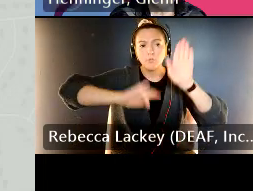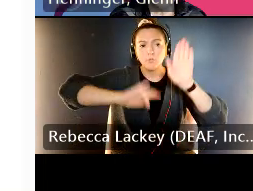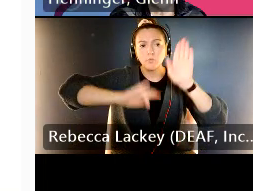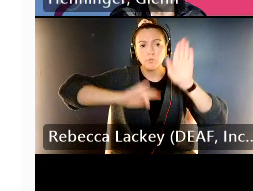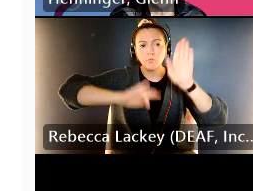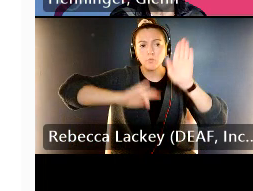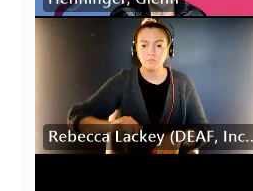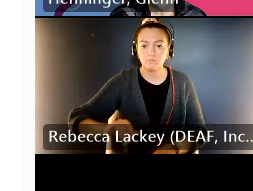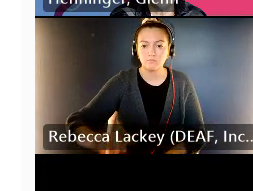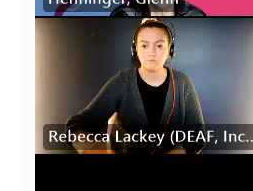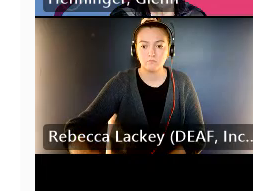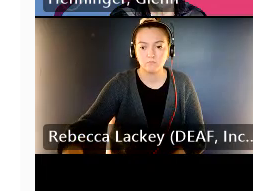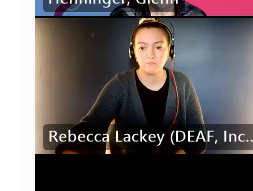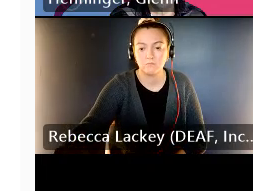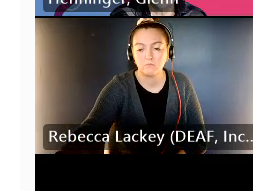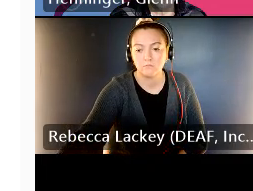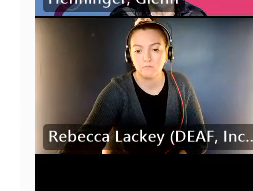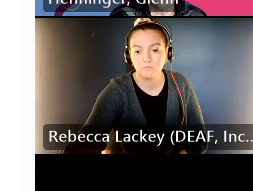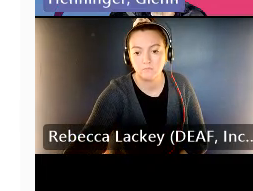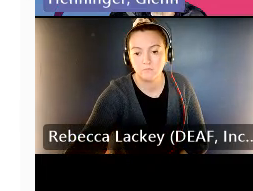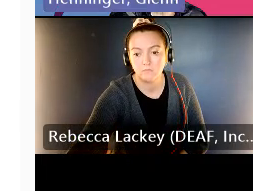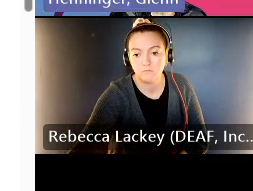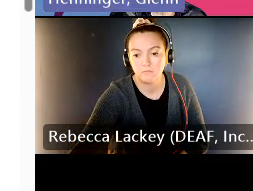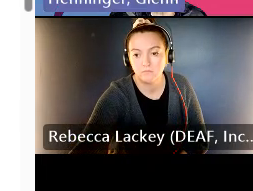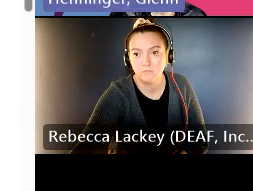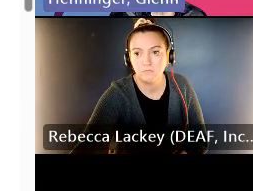OK, that's one thing we we did not mention